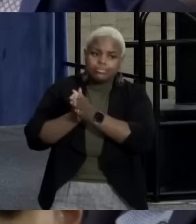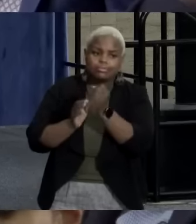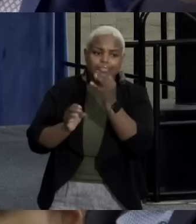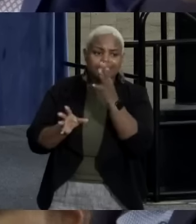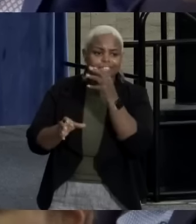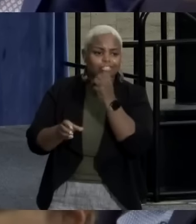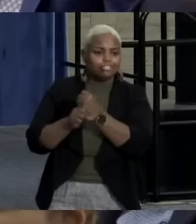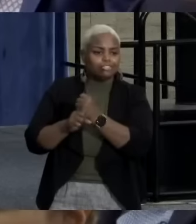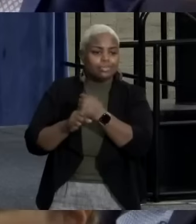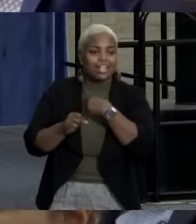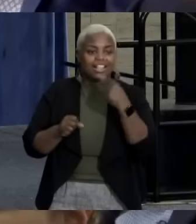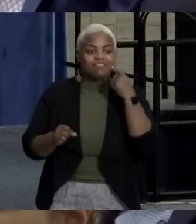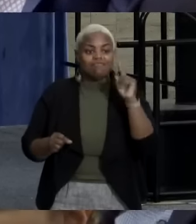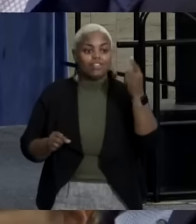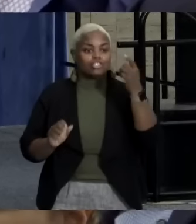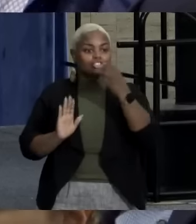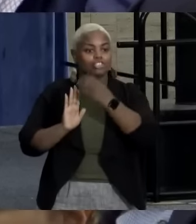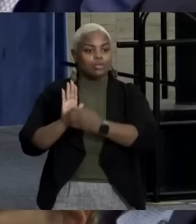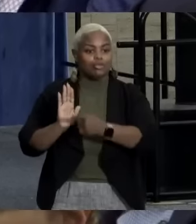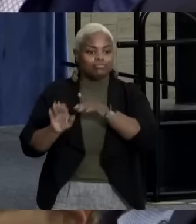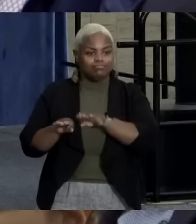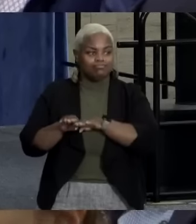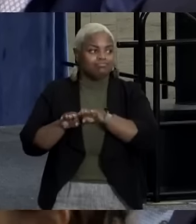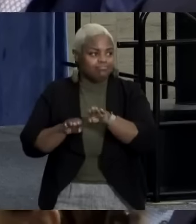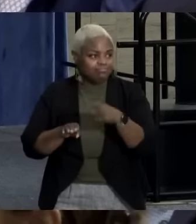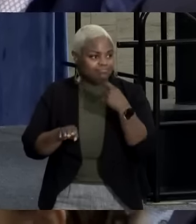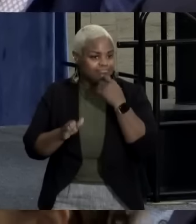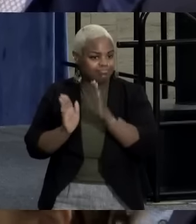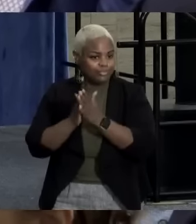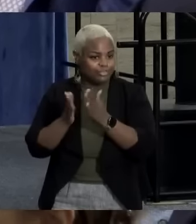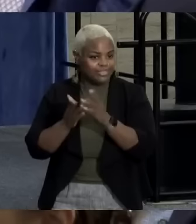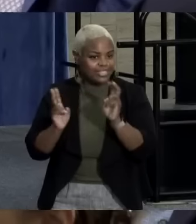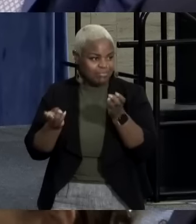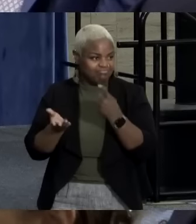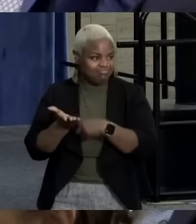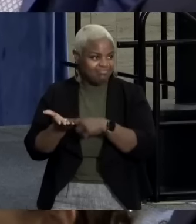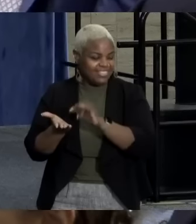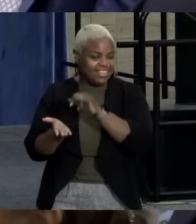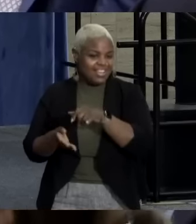his most recent book was about this topic, if I recall. But to what extent does this reflect